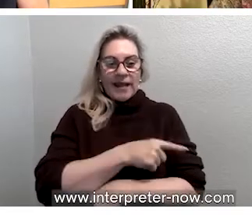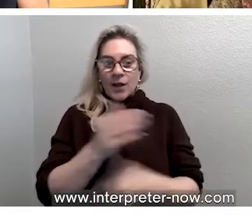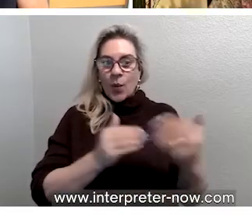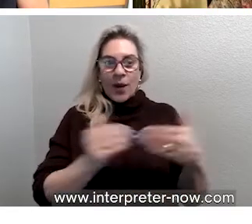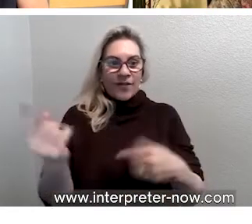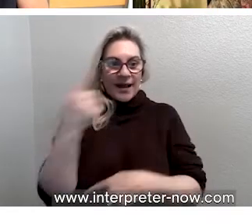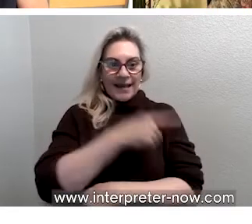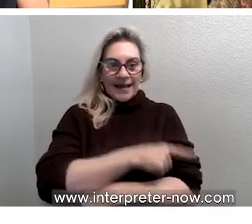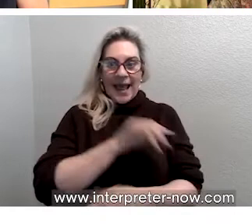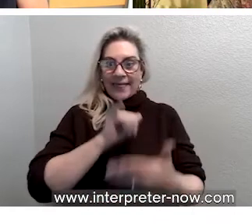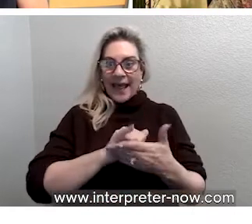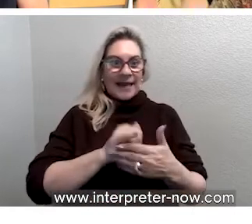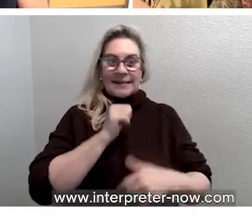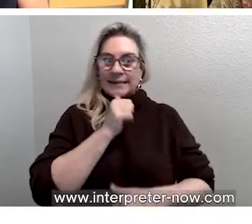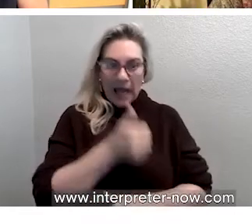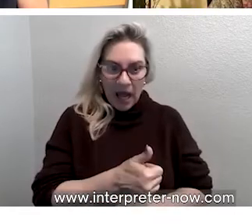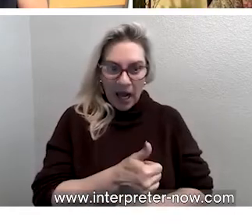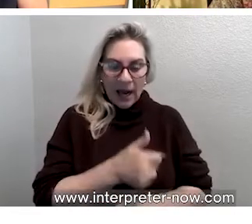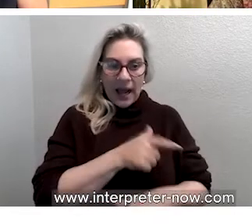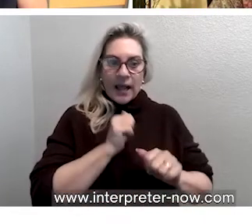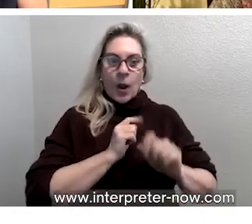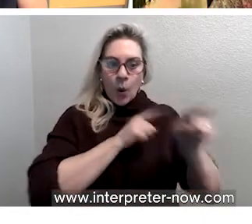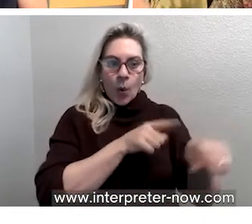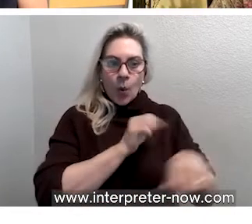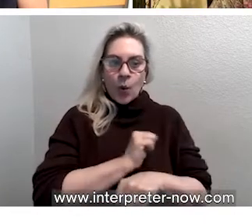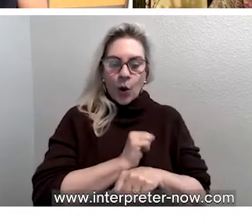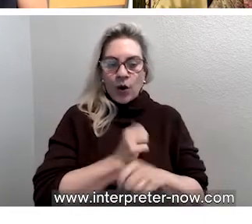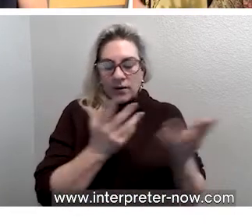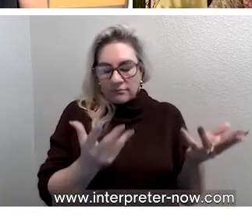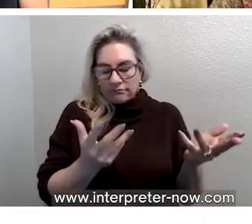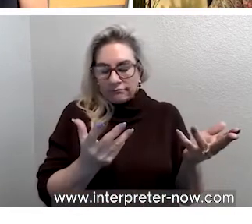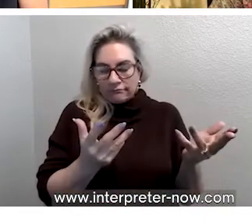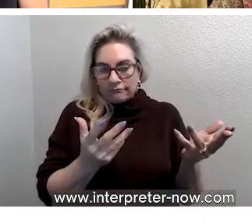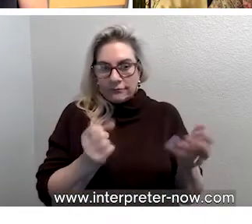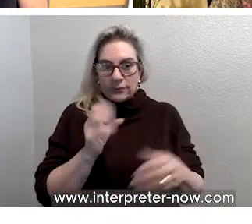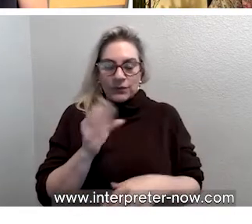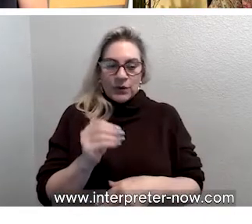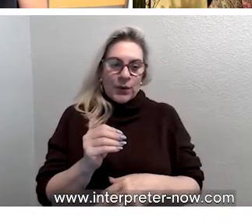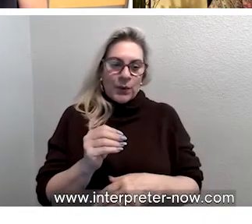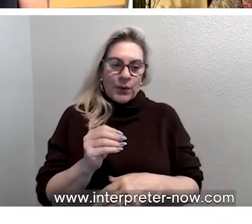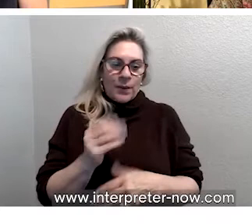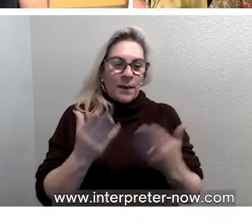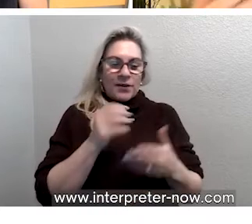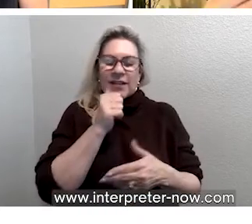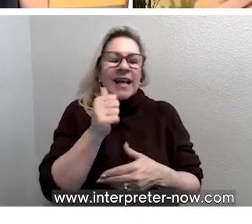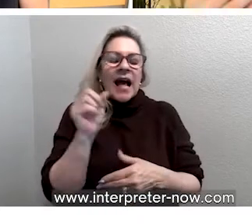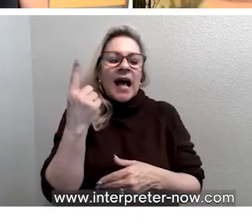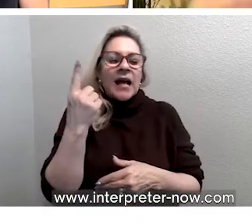Ramadan ends up not being, you can, like go and do your work that doesn't involve meetings, right.